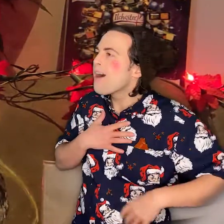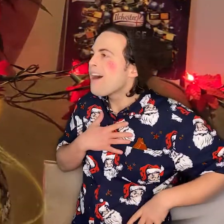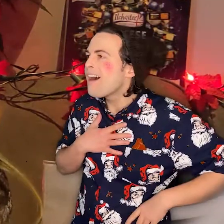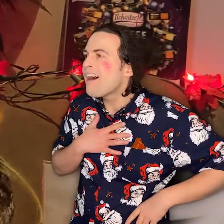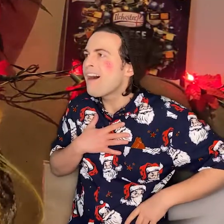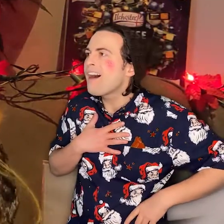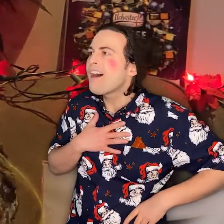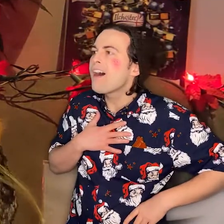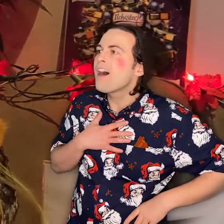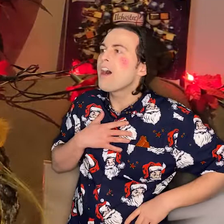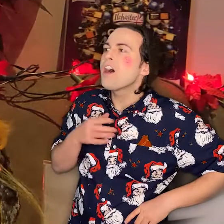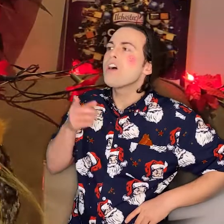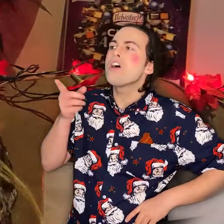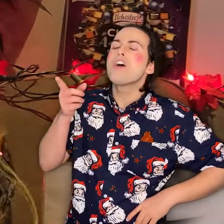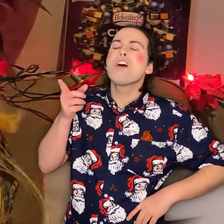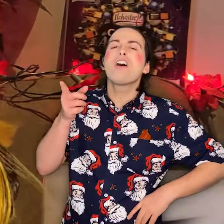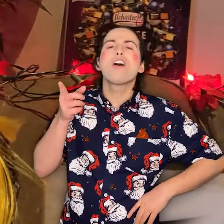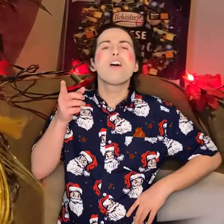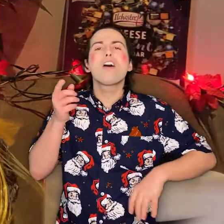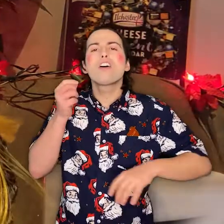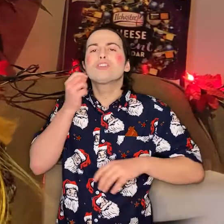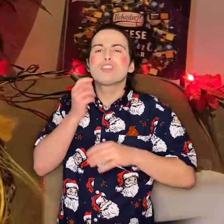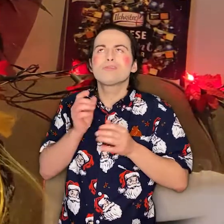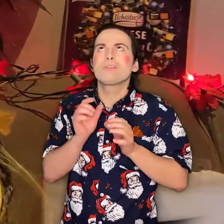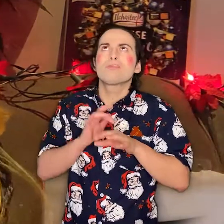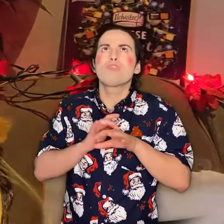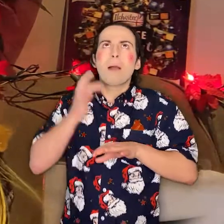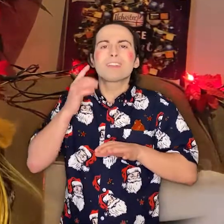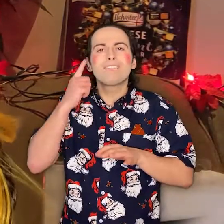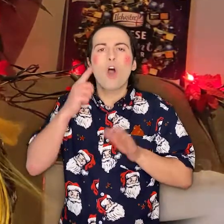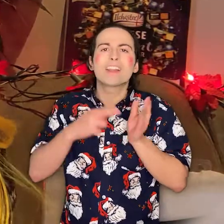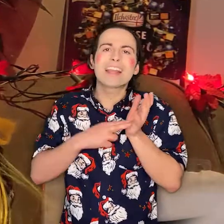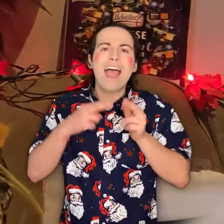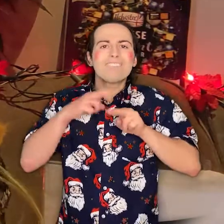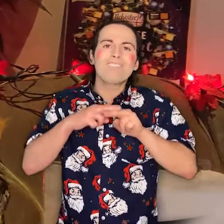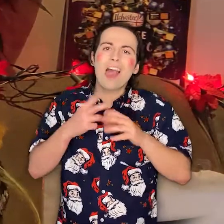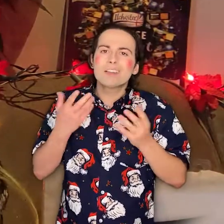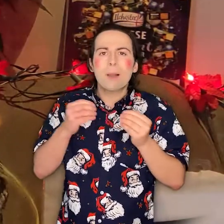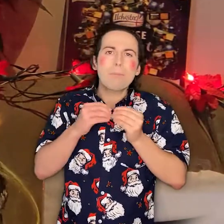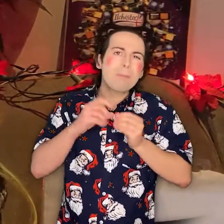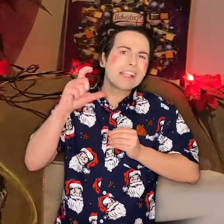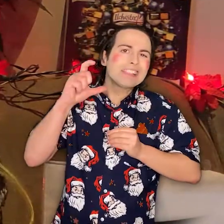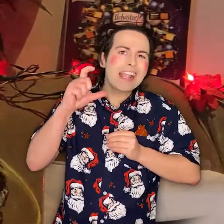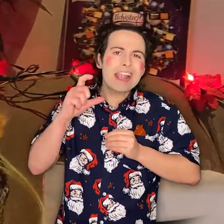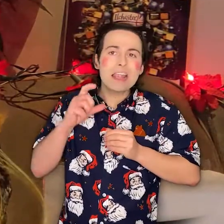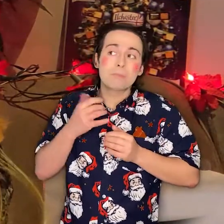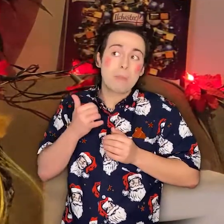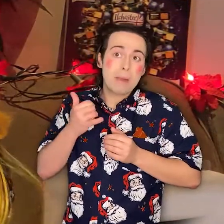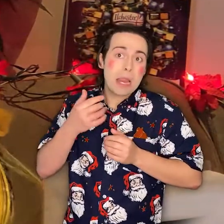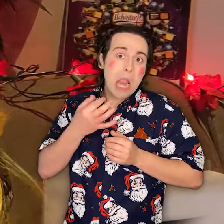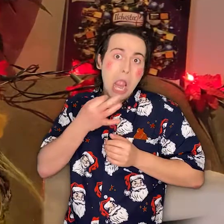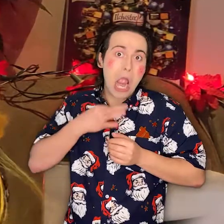No, we just put that dramatic cliffhanger in so the BBC has somewhere to go when they pick us up for a full series